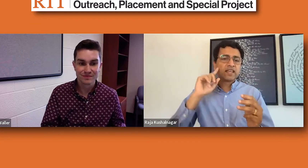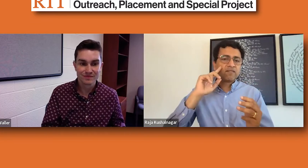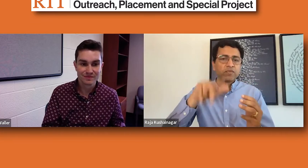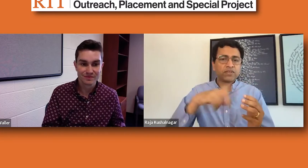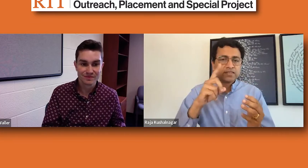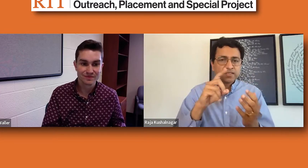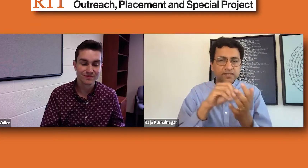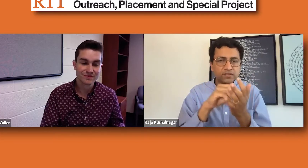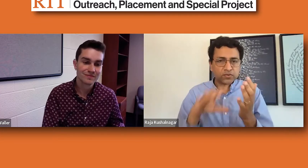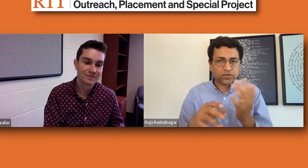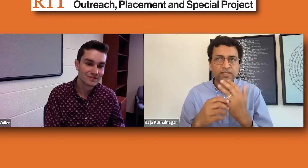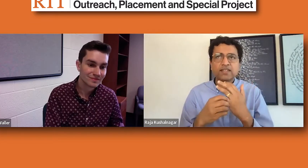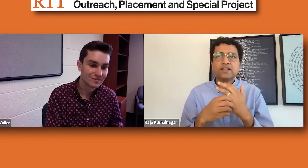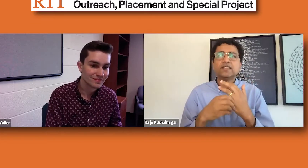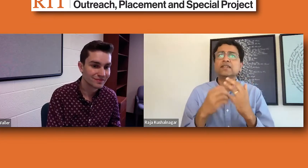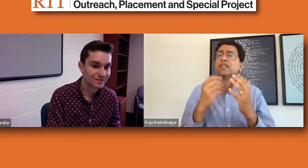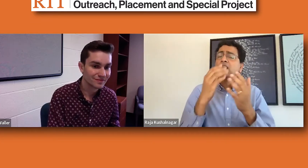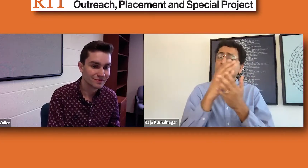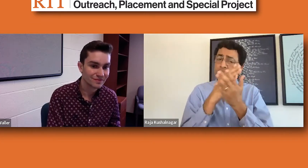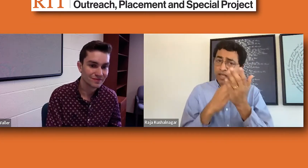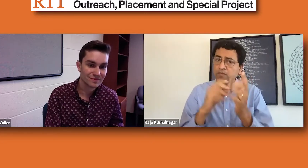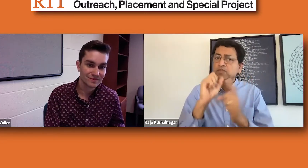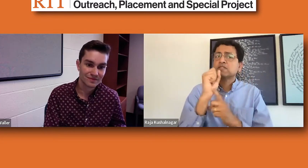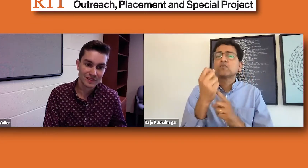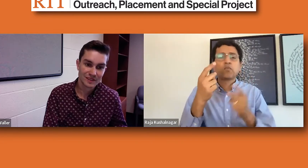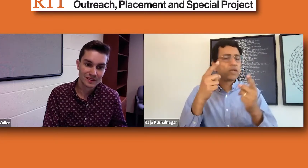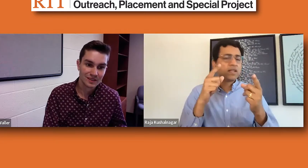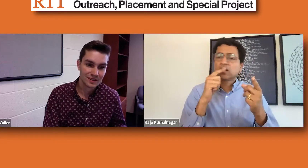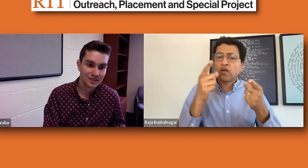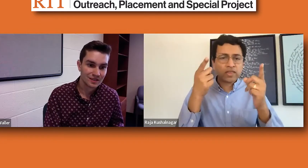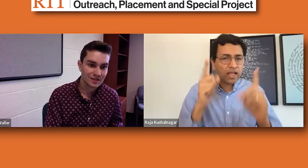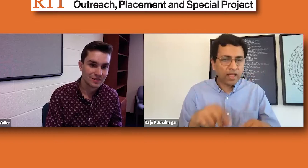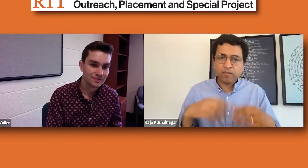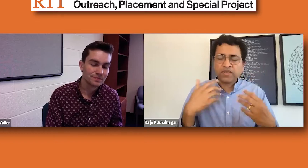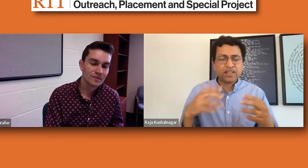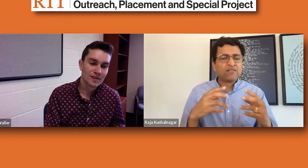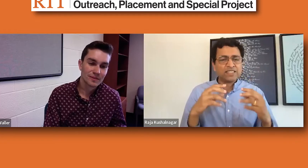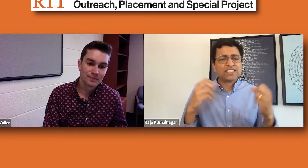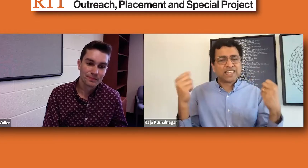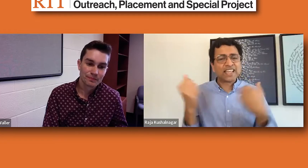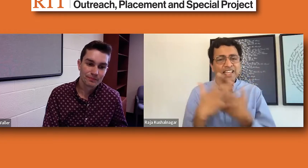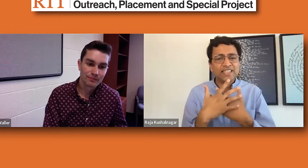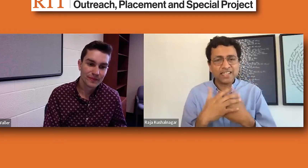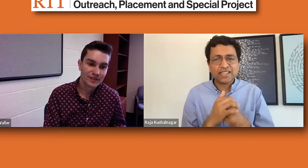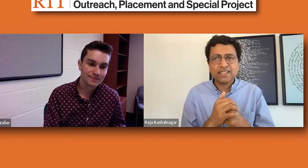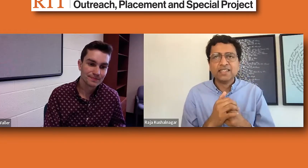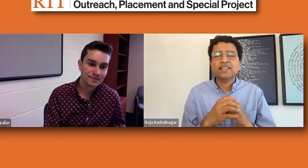equal footing as far as vocabulary and jargon and knowledge. But of course sometimes that won't happen.